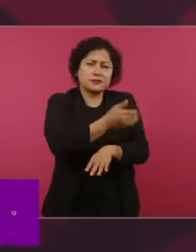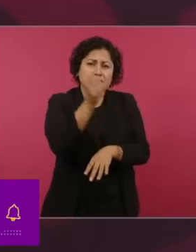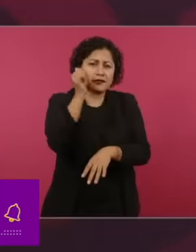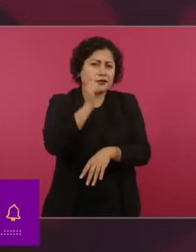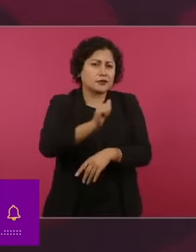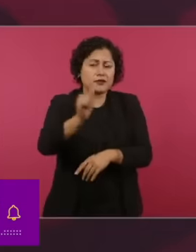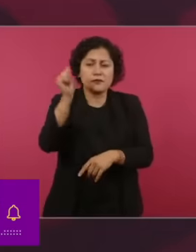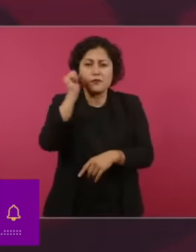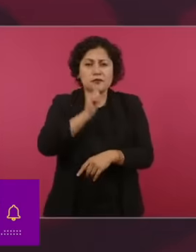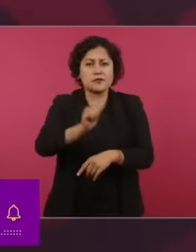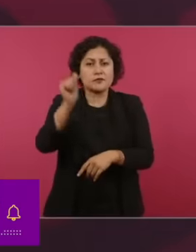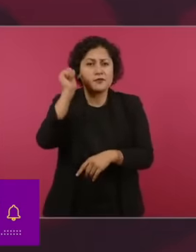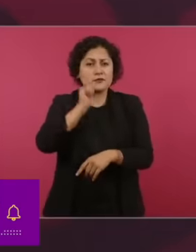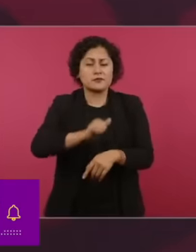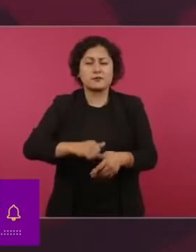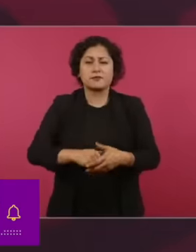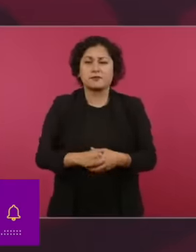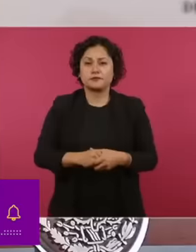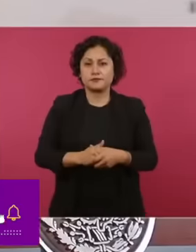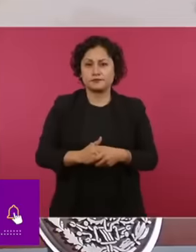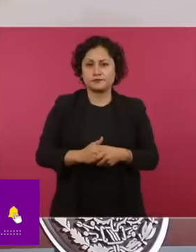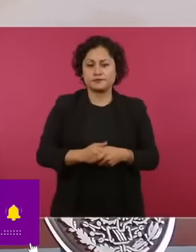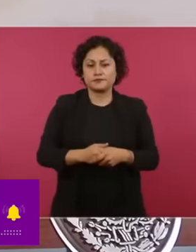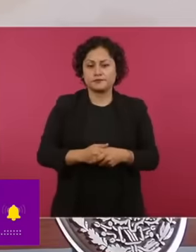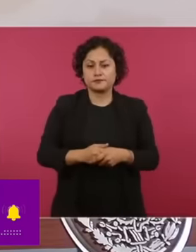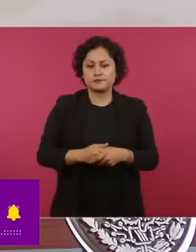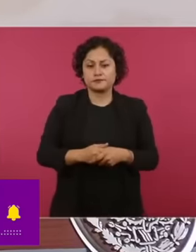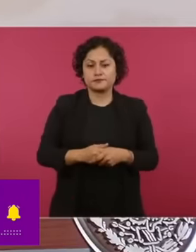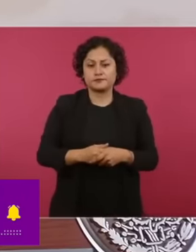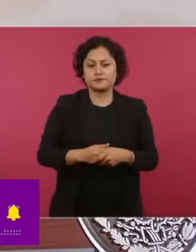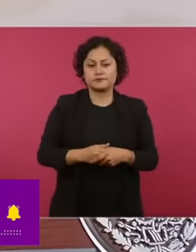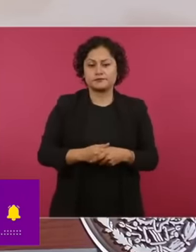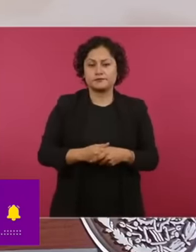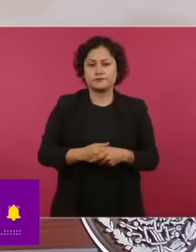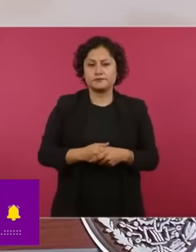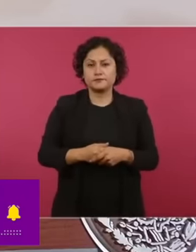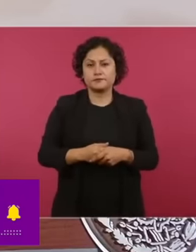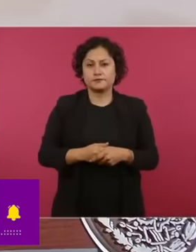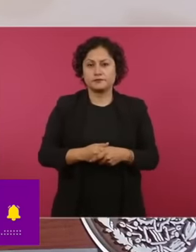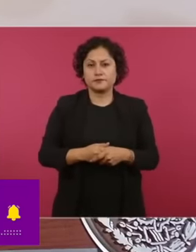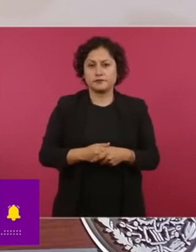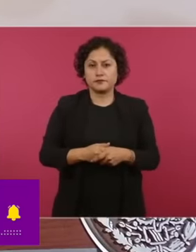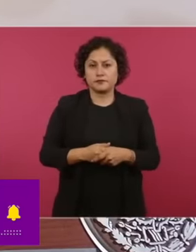Before, they installed and removed presidents at